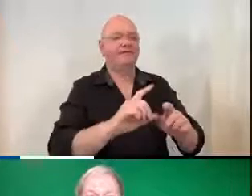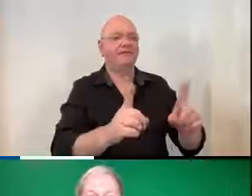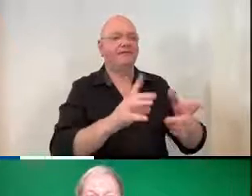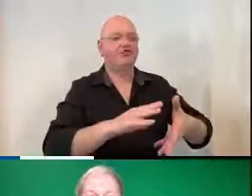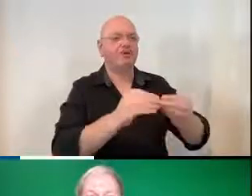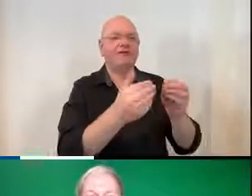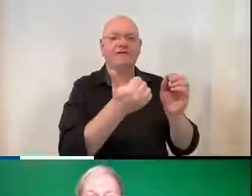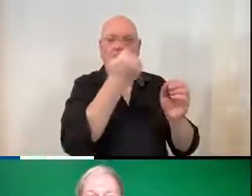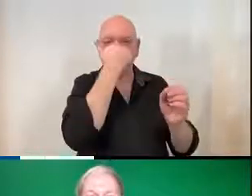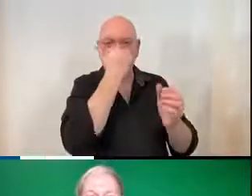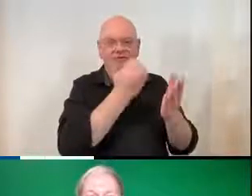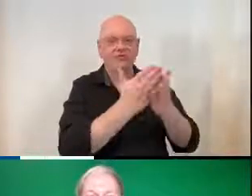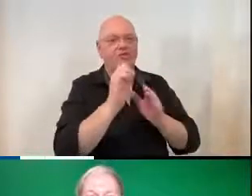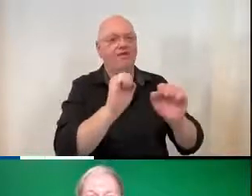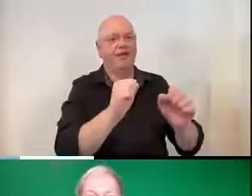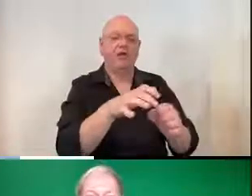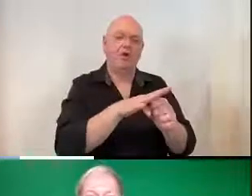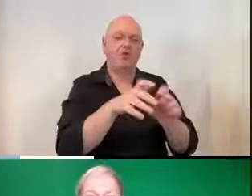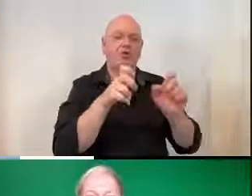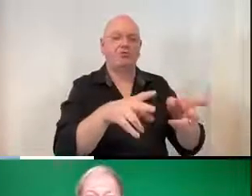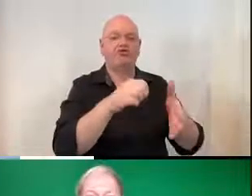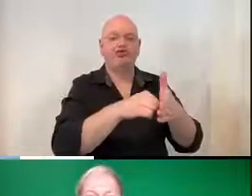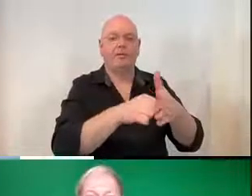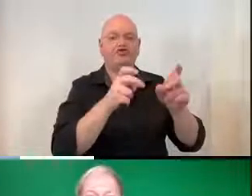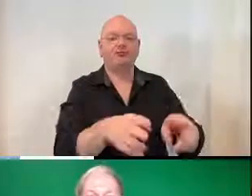private sector-owned assets such as the shopping centre nearby.